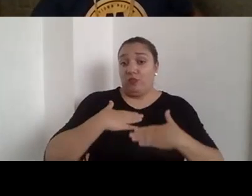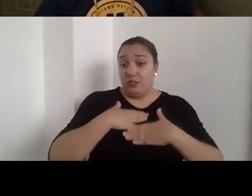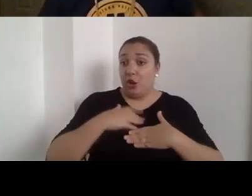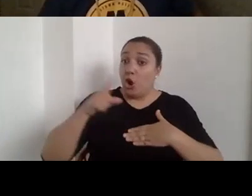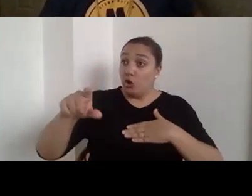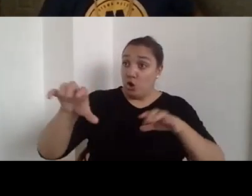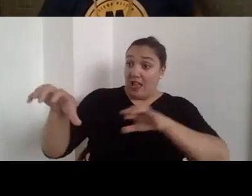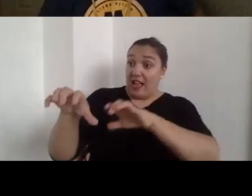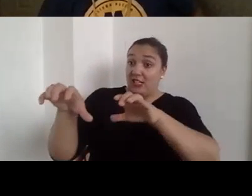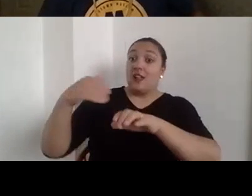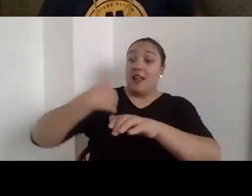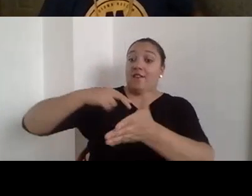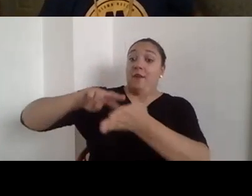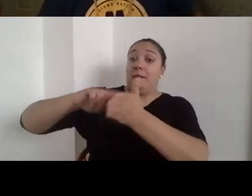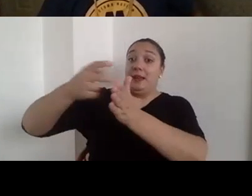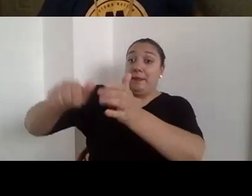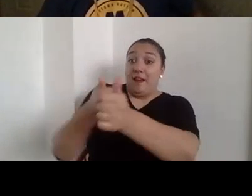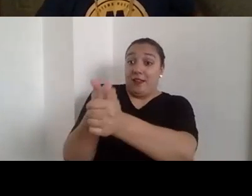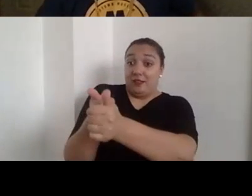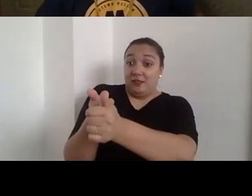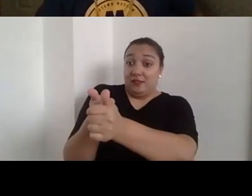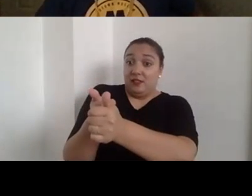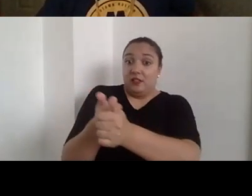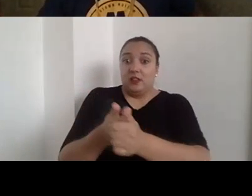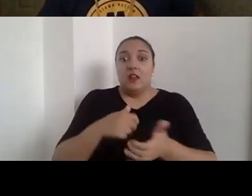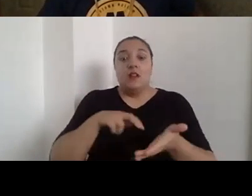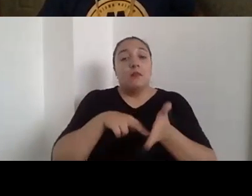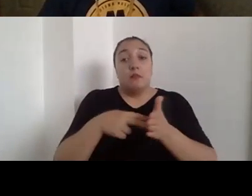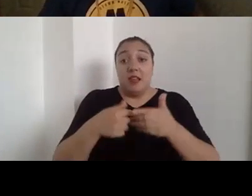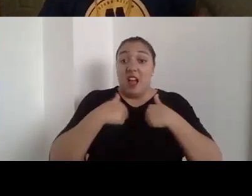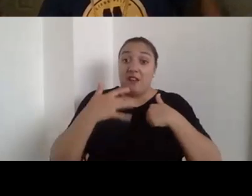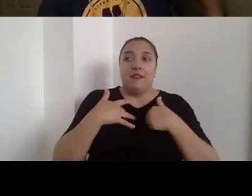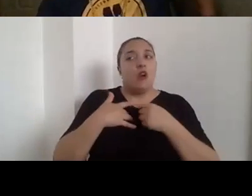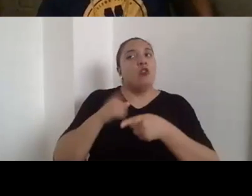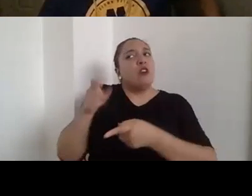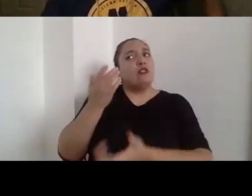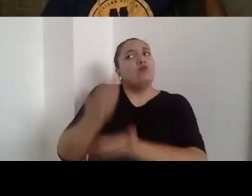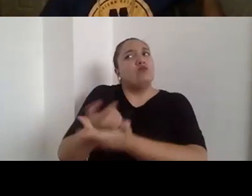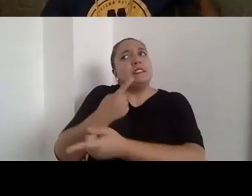I'm not saying I want anyone to have to justice to me their choices but I appreciate your ability to language